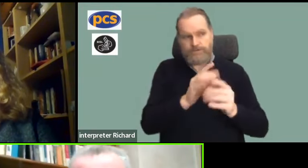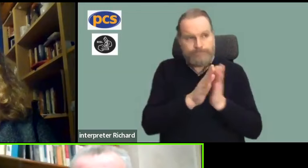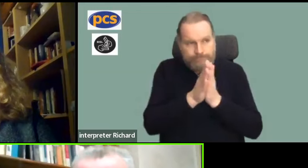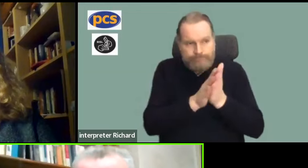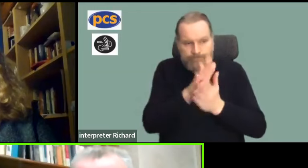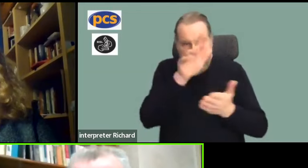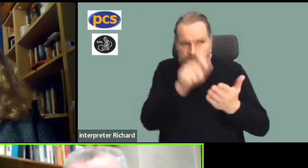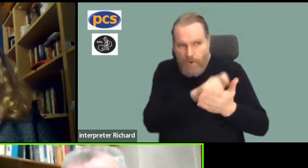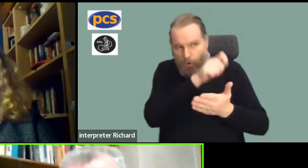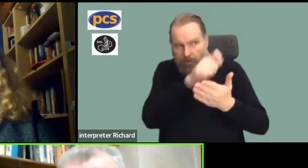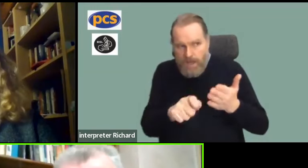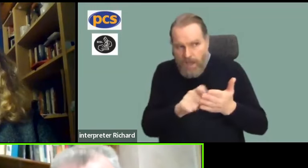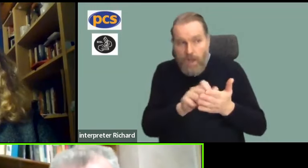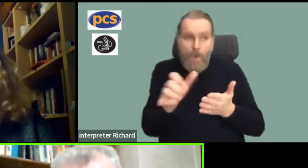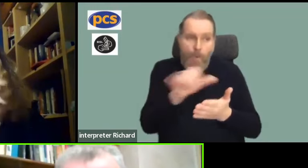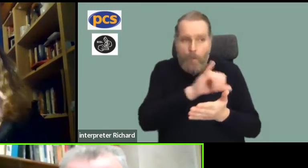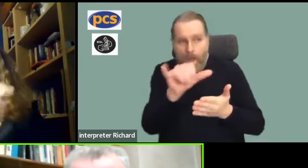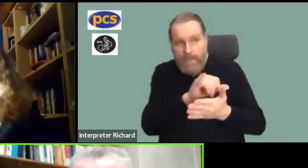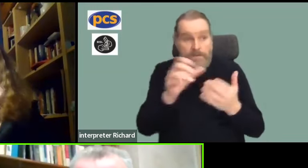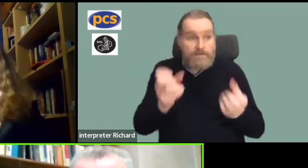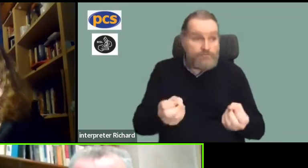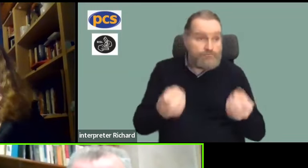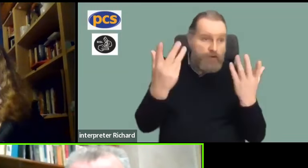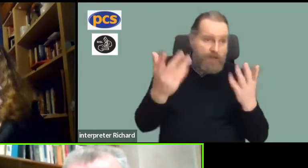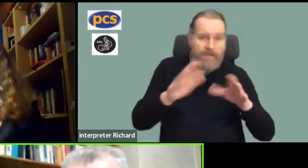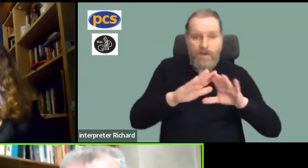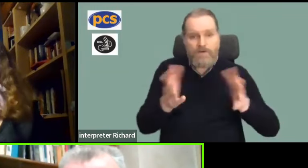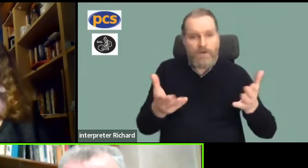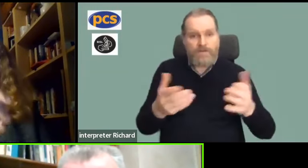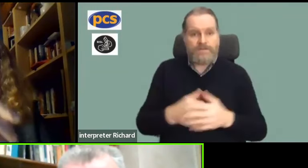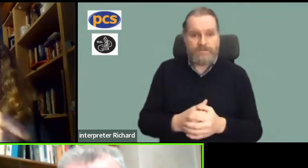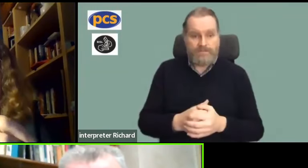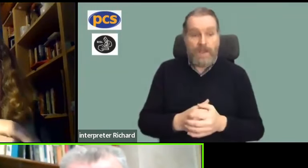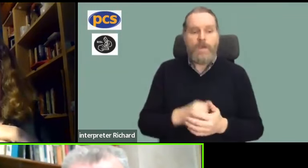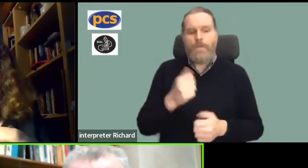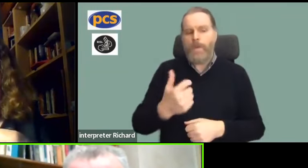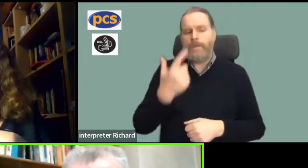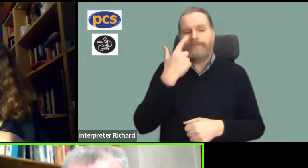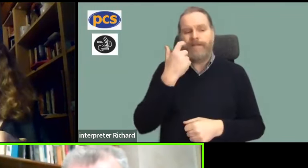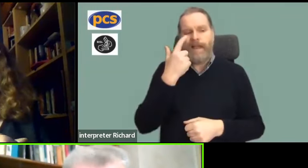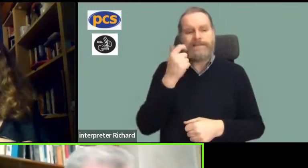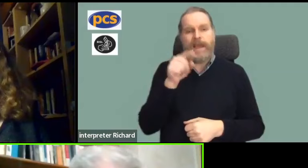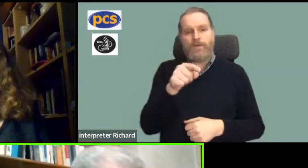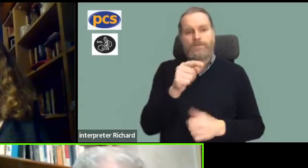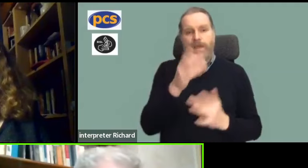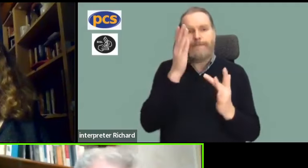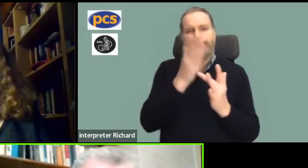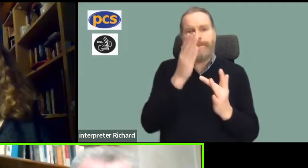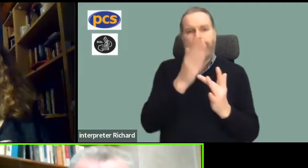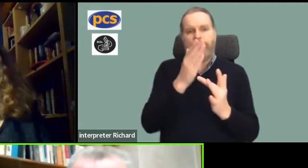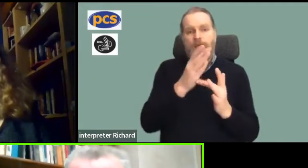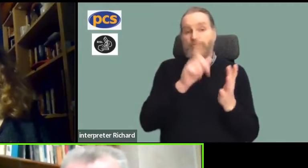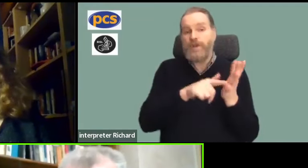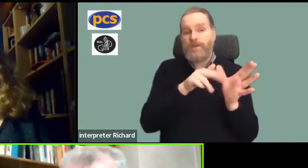million teachers currently balloting balloting for strike balloting for strike action and their ballot result will and their ballot result will be known. by early to